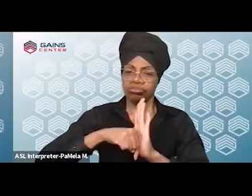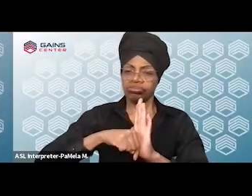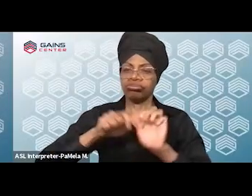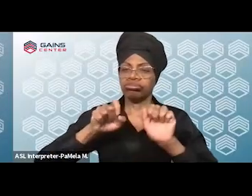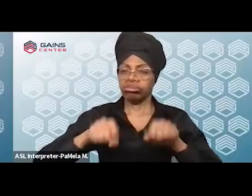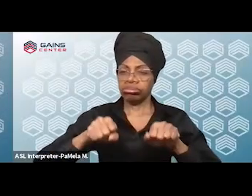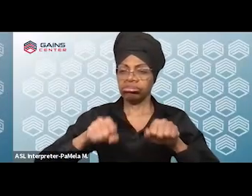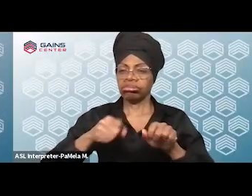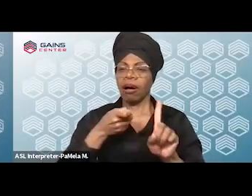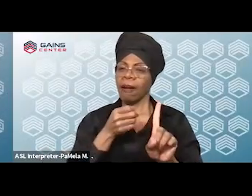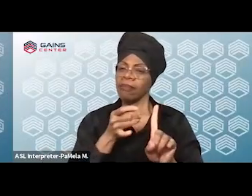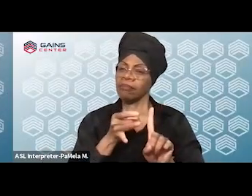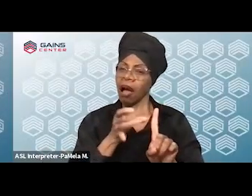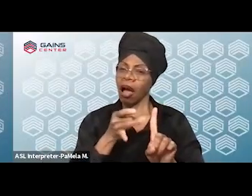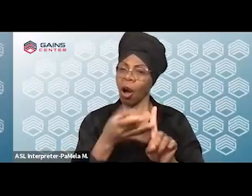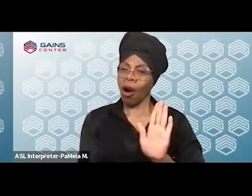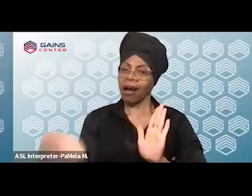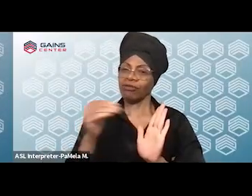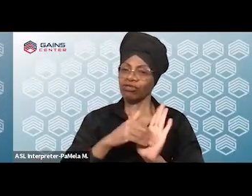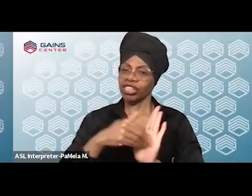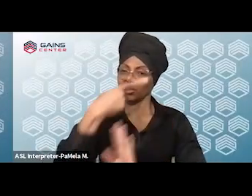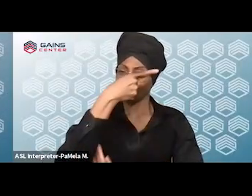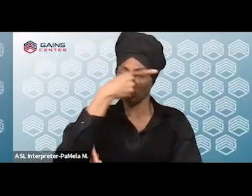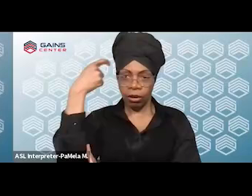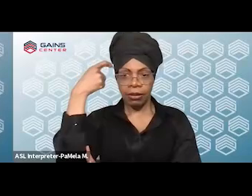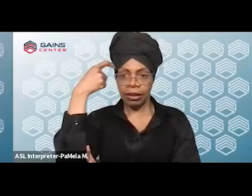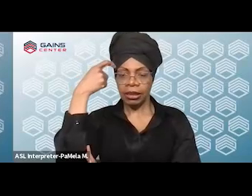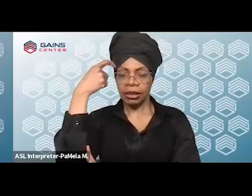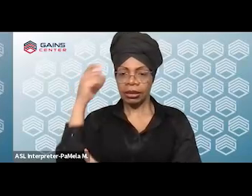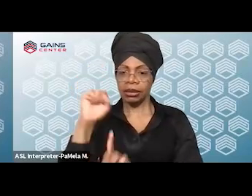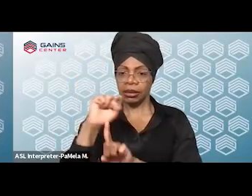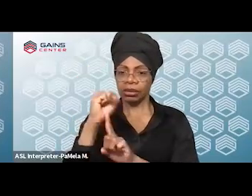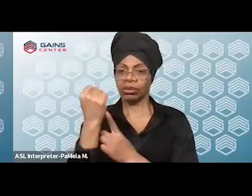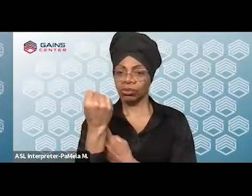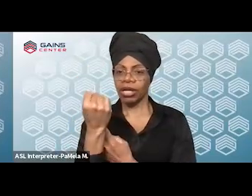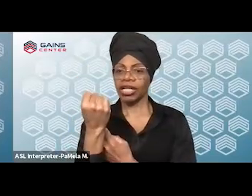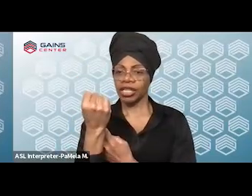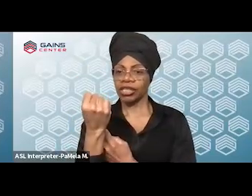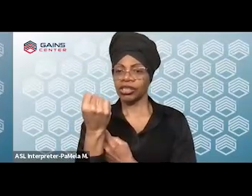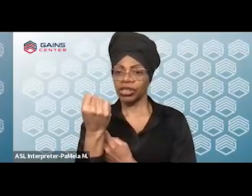or retraumatizing situation that an observed urine drug test